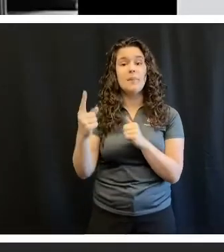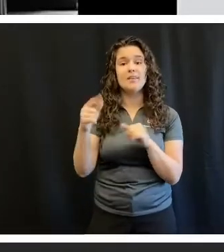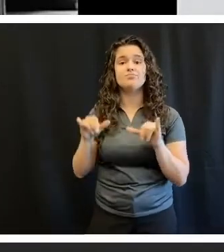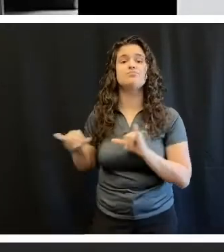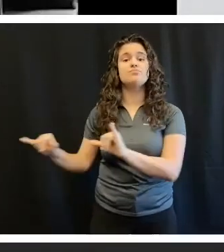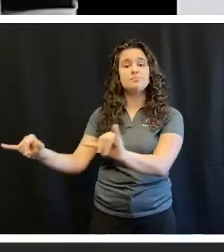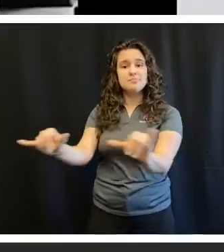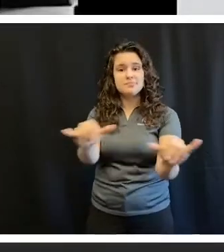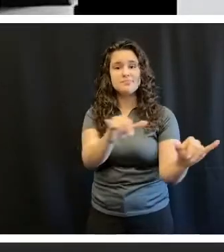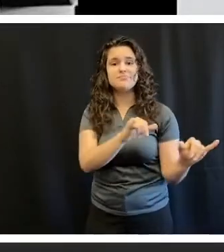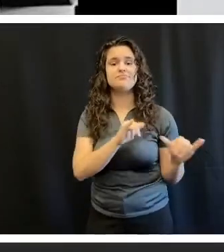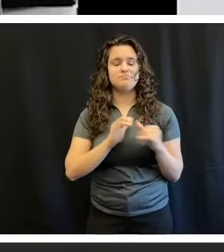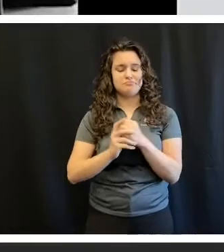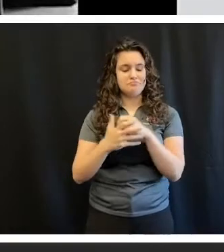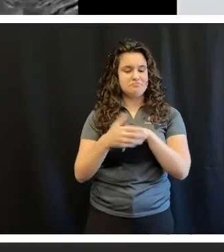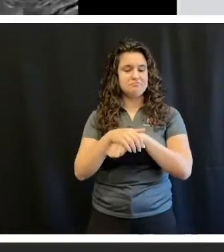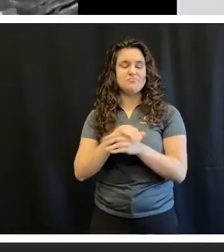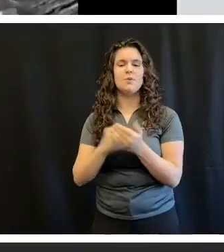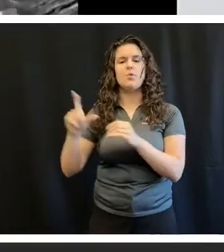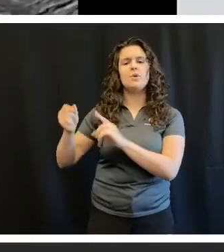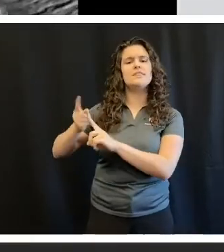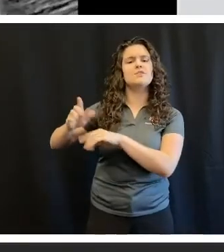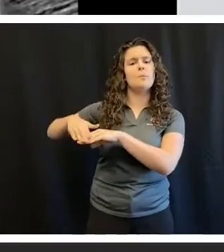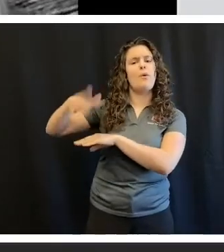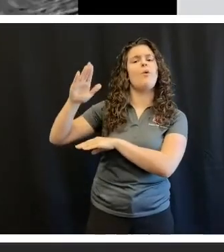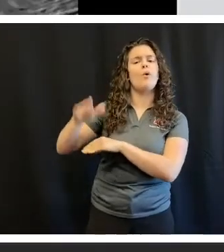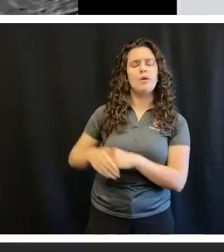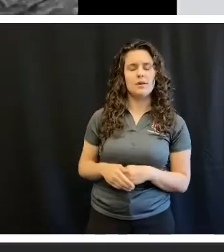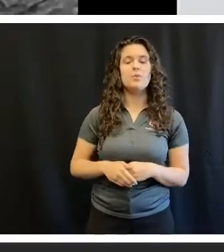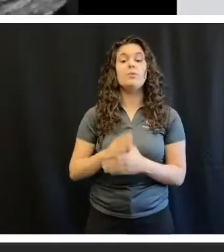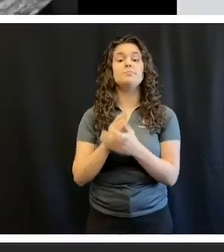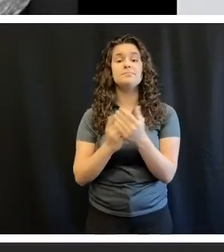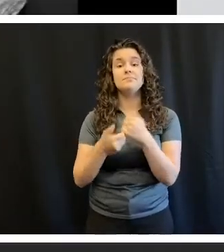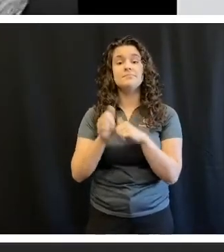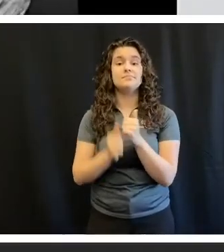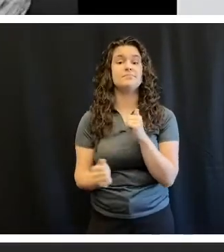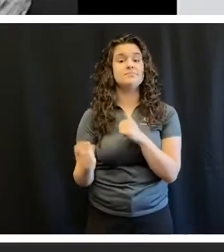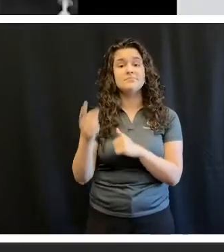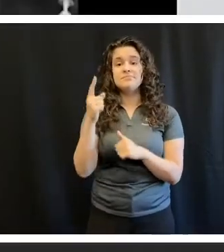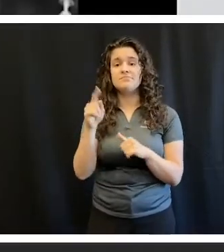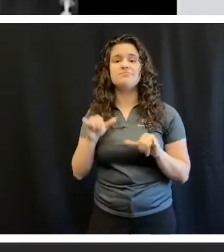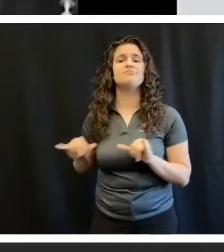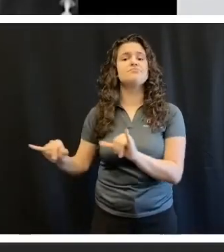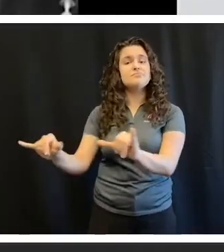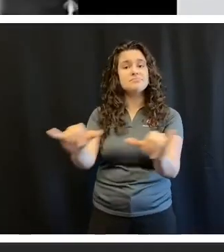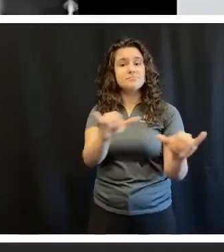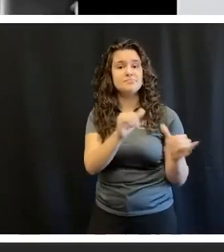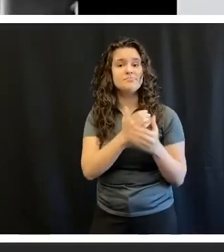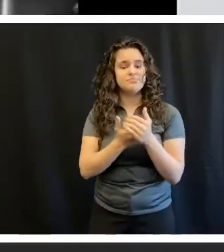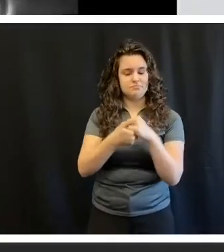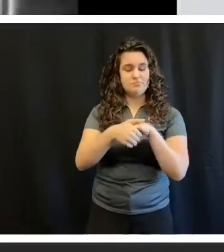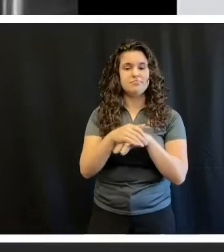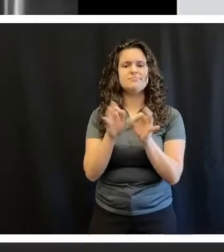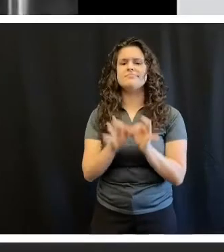And everybody wash your hands 20 seconds or more Come on, wash your hands, everybody And everybody wash your hands